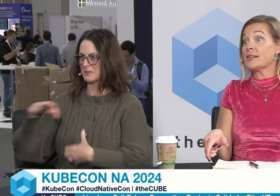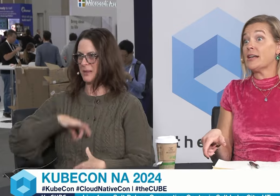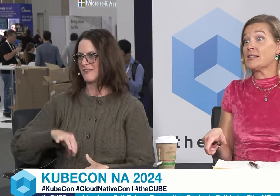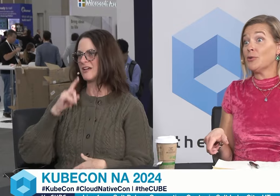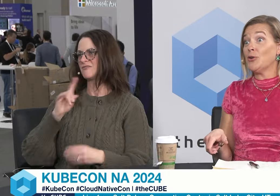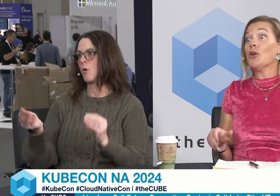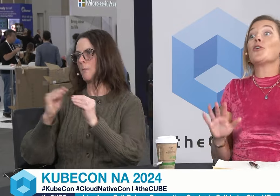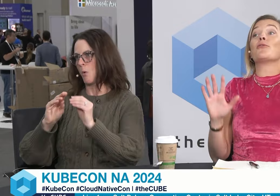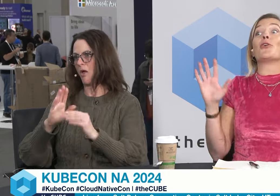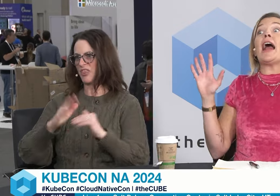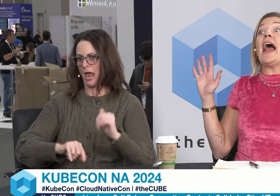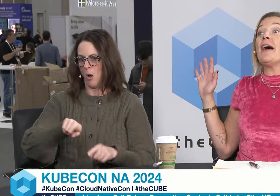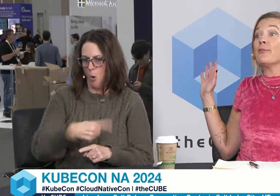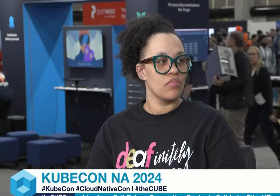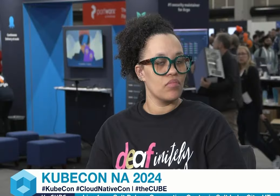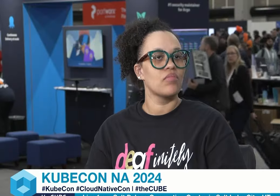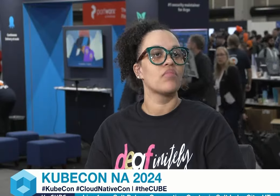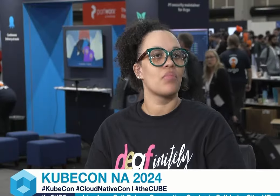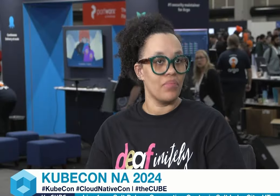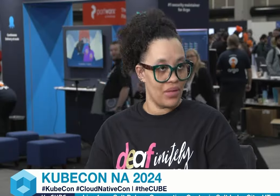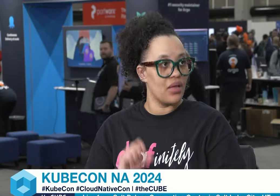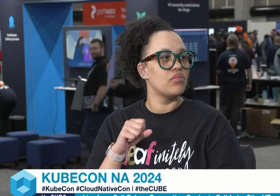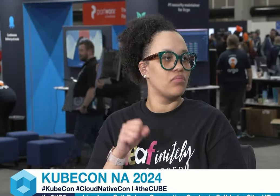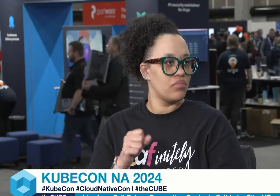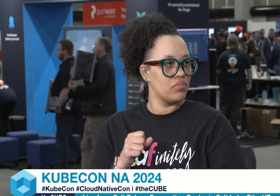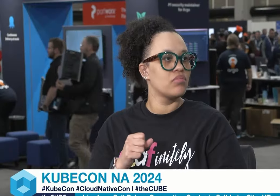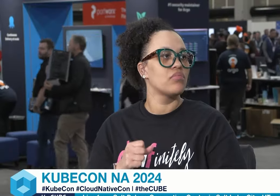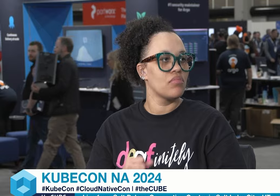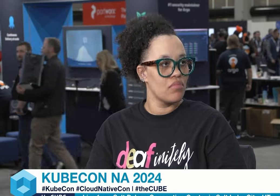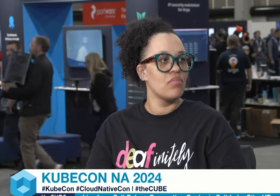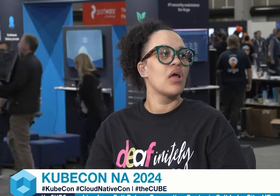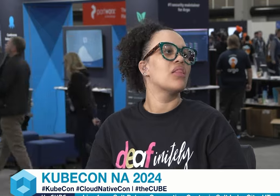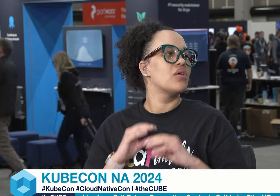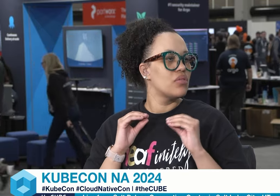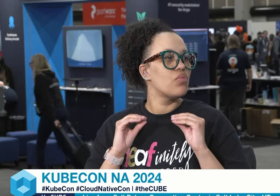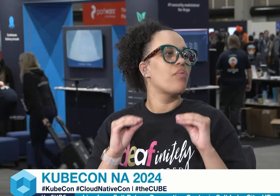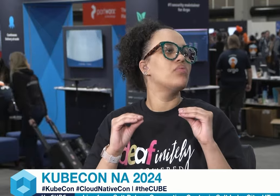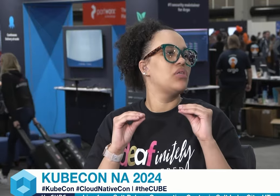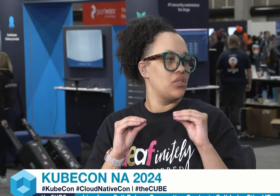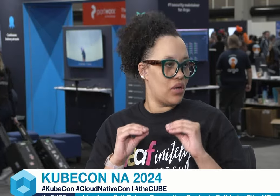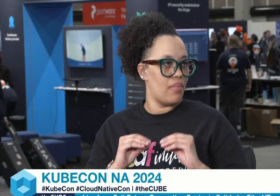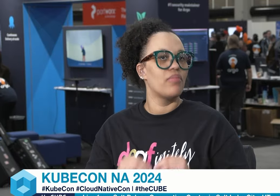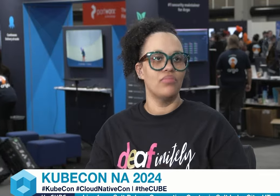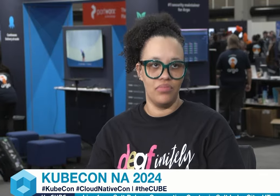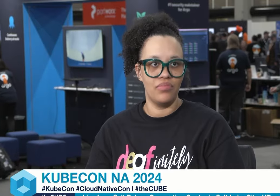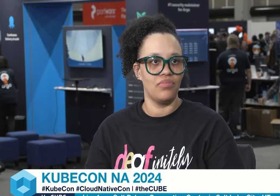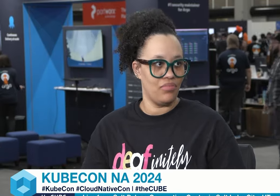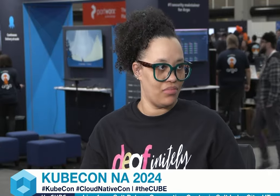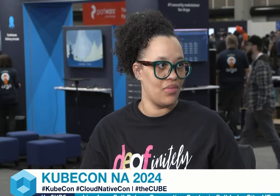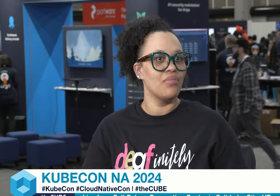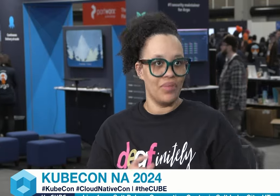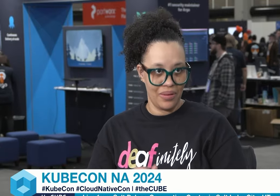and more accessible for everyone, no matter where you're at. That's right. Yeah. - I actually- And we're teaching them that.